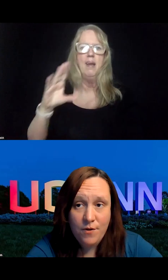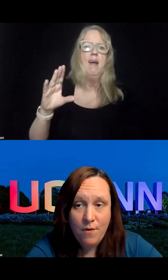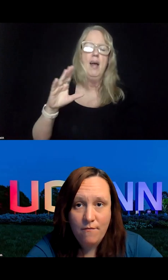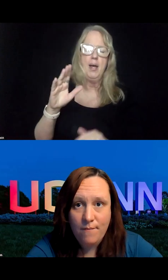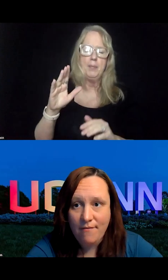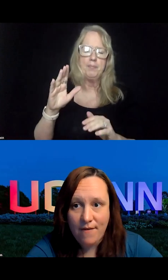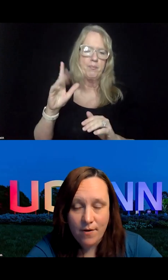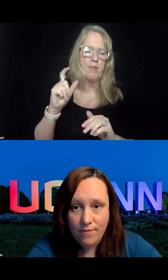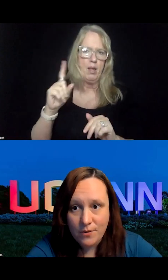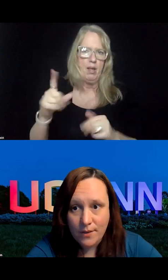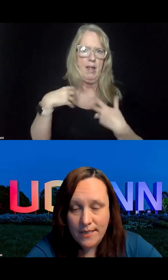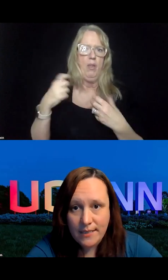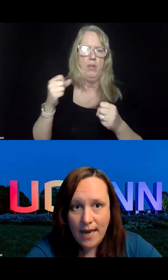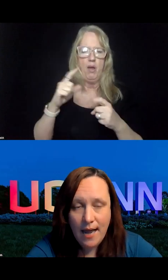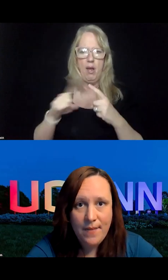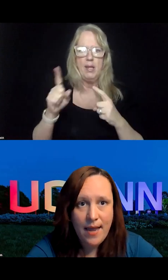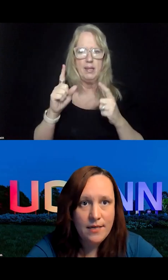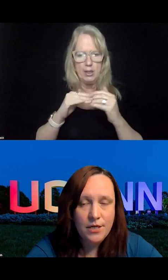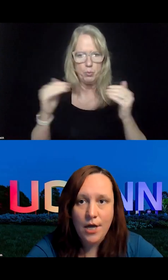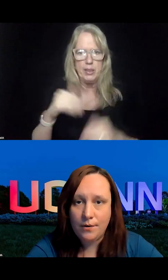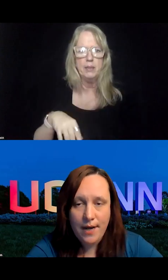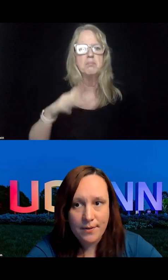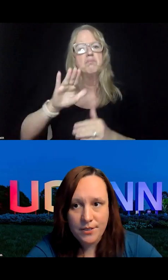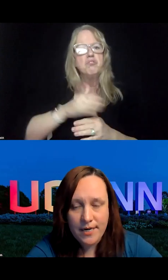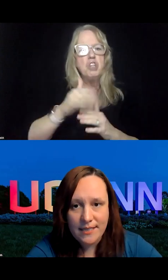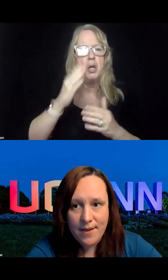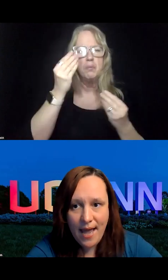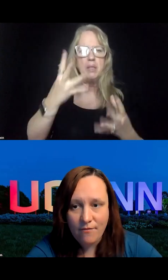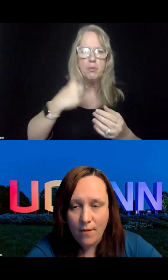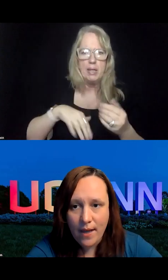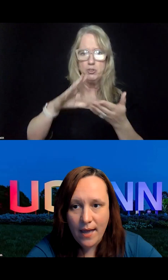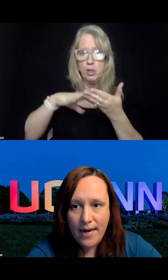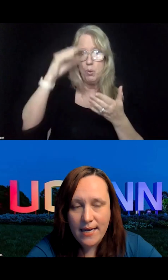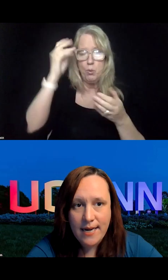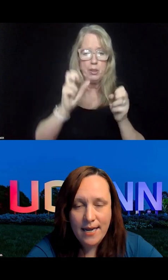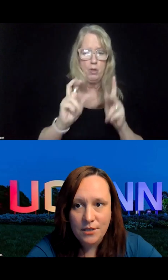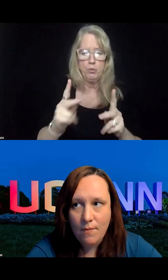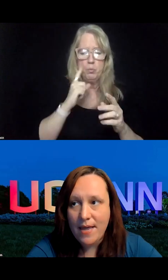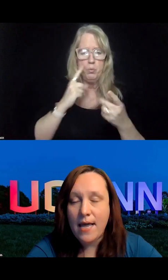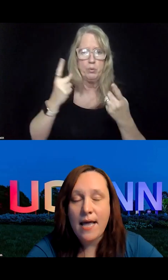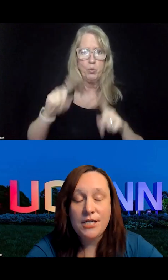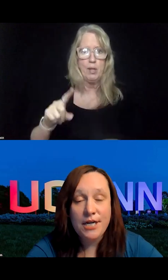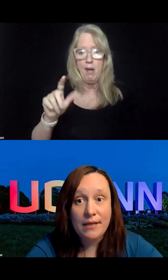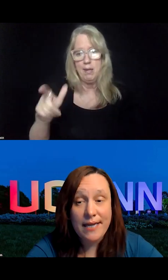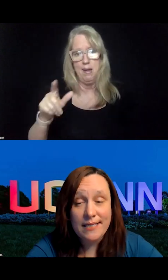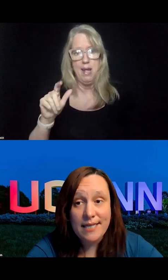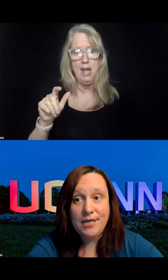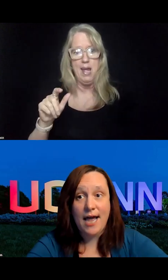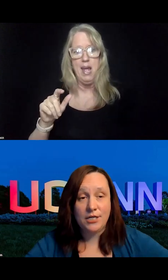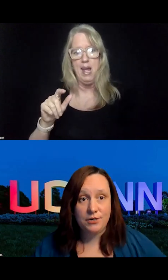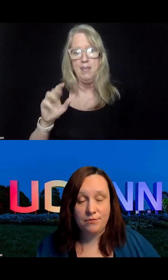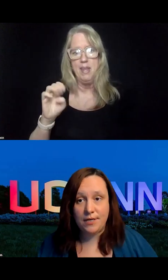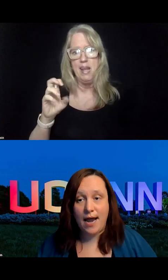FEW OPPORTUNITIES THAT WE HAVE GOING ON AND ANGELA WILL SHARE IN THE CHAT FOR